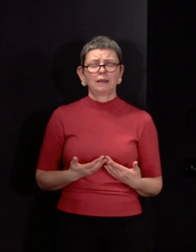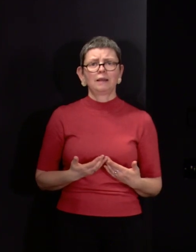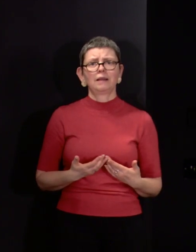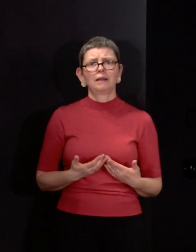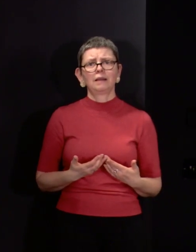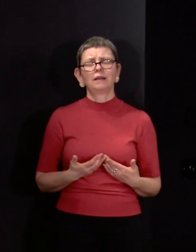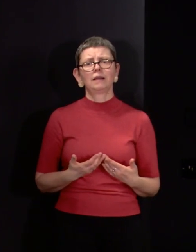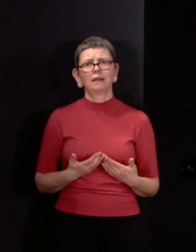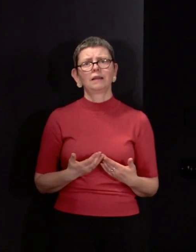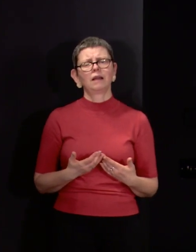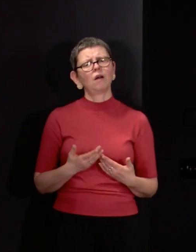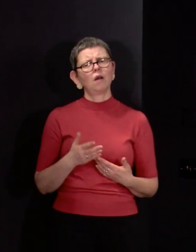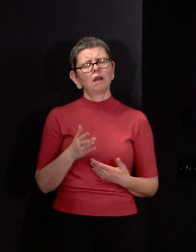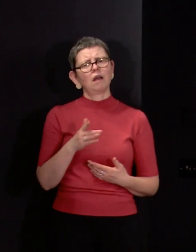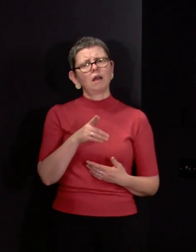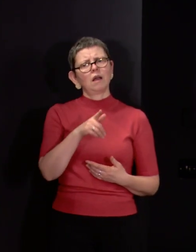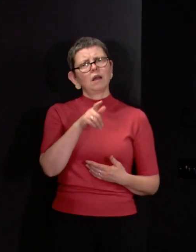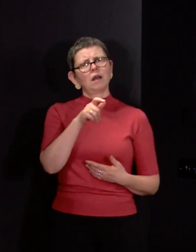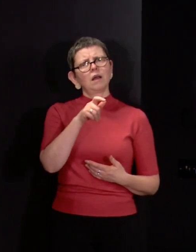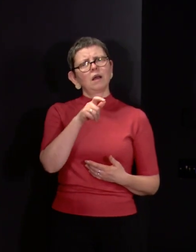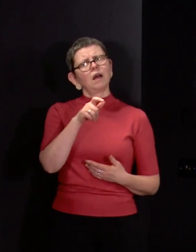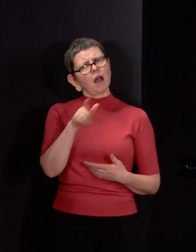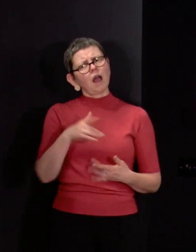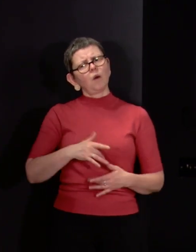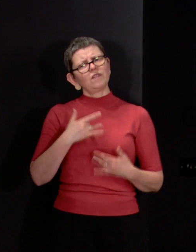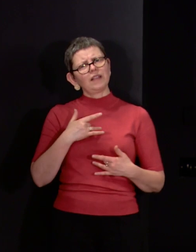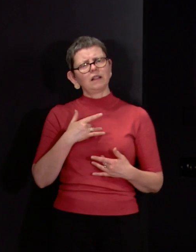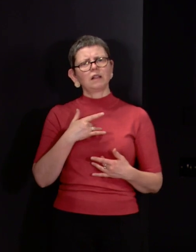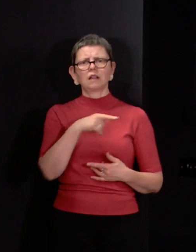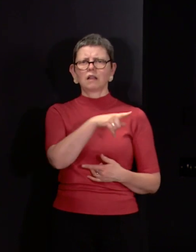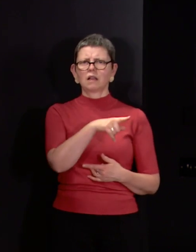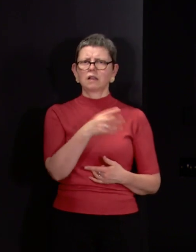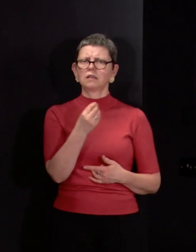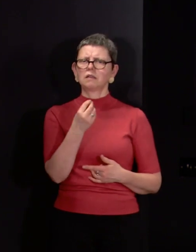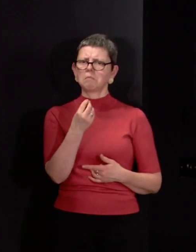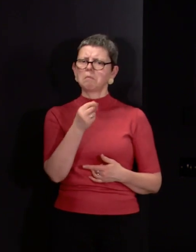people do have a sense that there's more movement. As you said First Minister, there's more movement